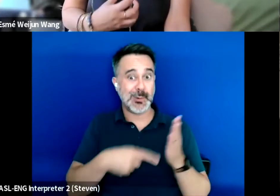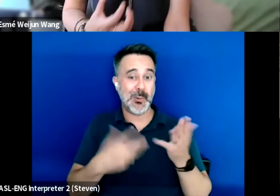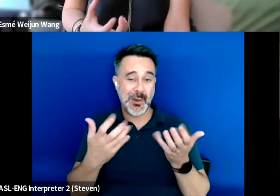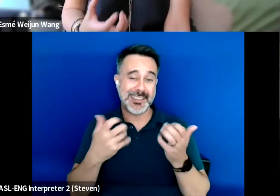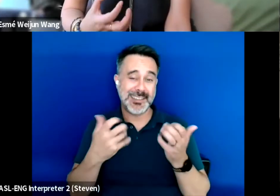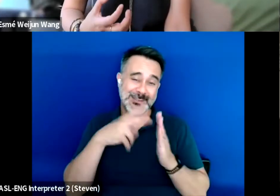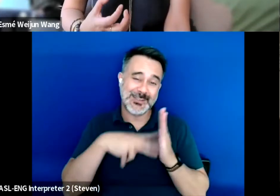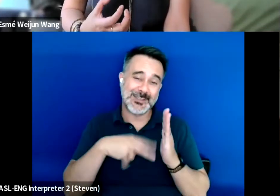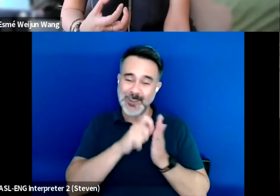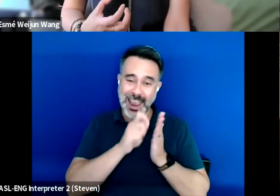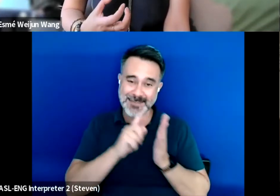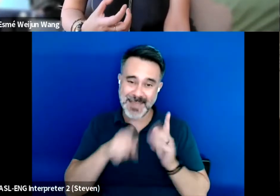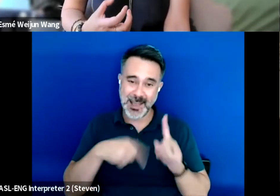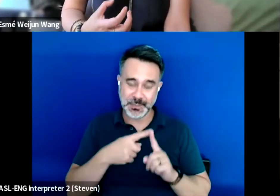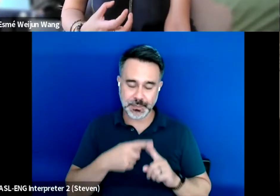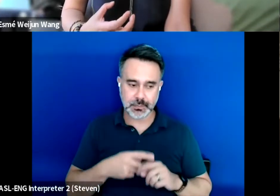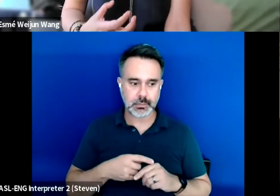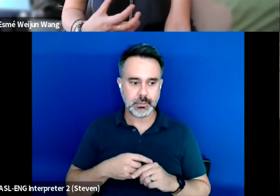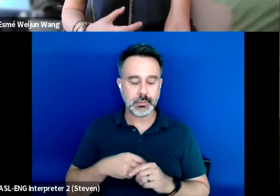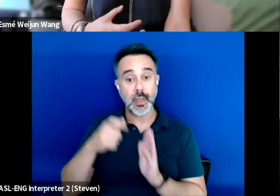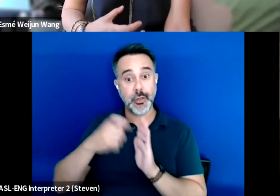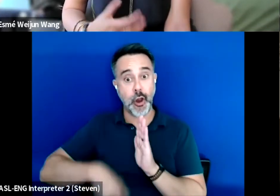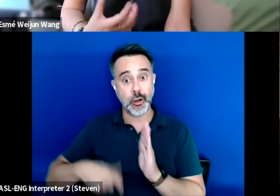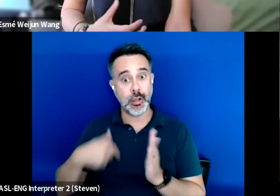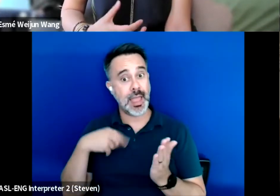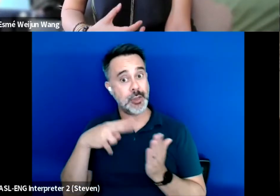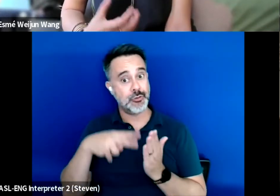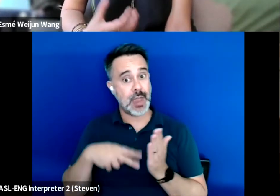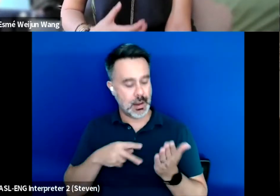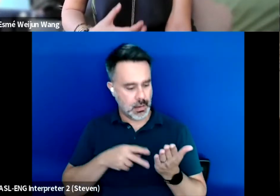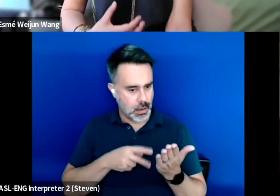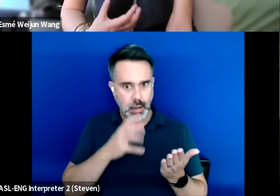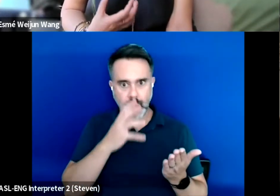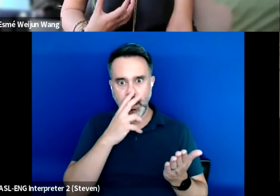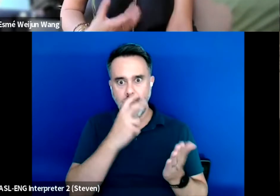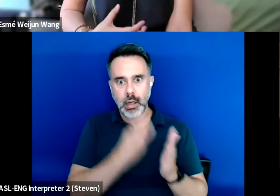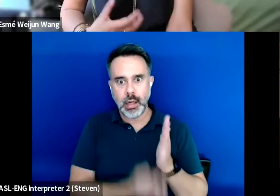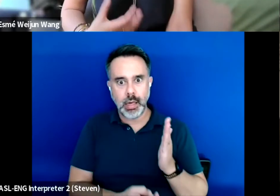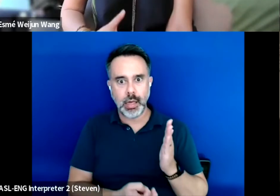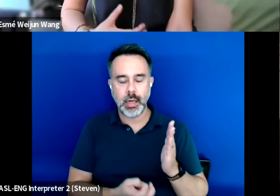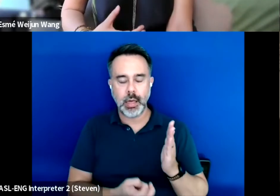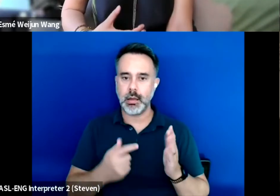And to get back to what you were asking earlier, I think there is a lot of ableism